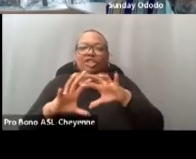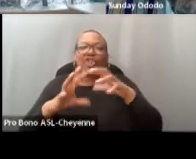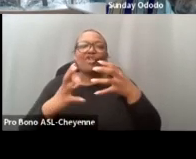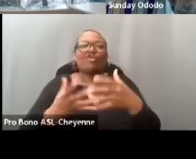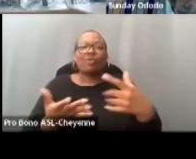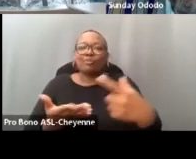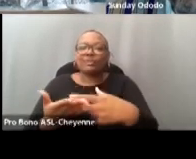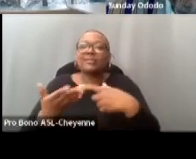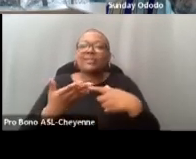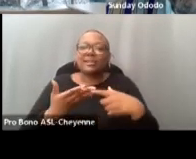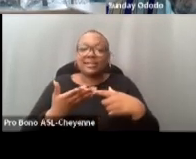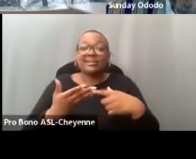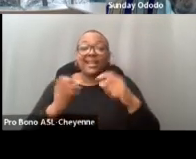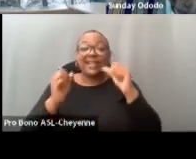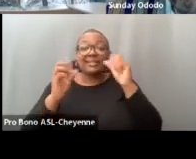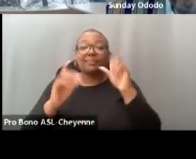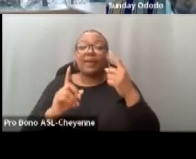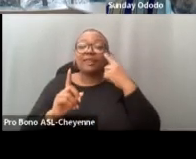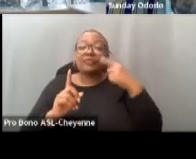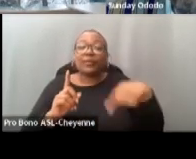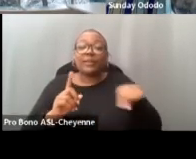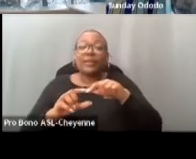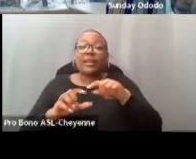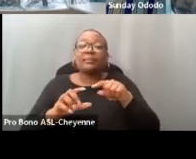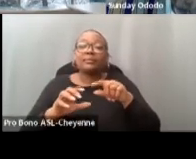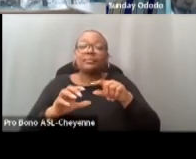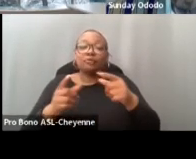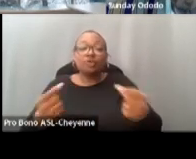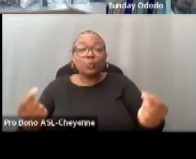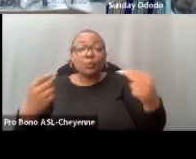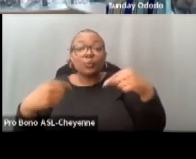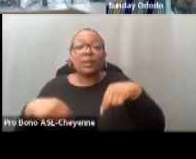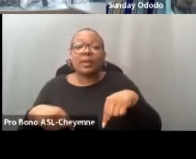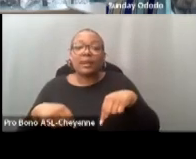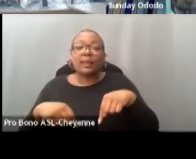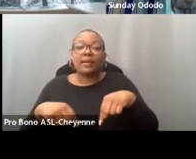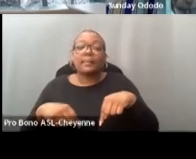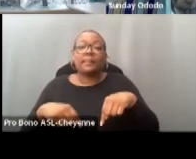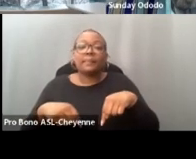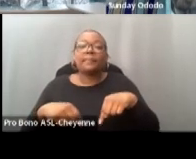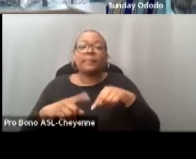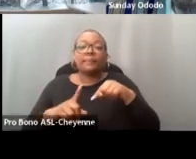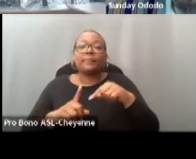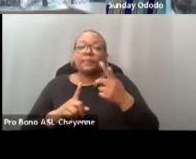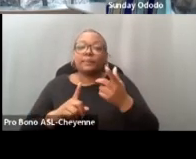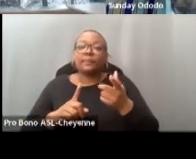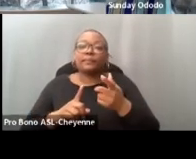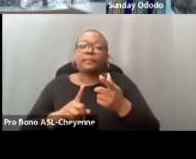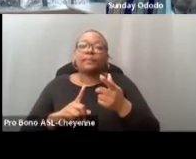Soft power is an instrument for them to, you know, come into the question of global dynamics,